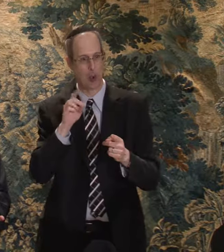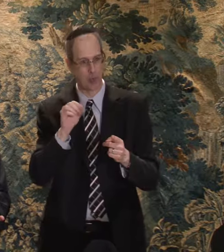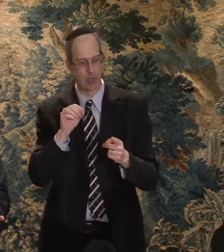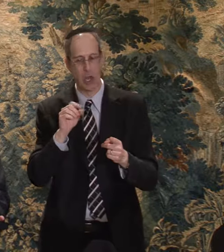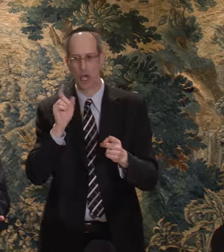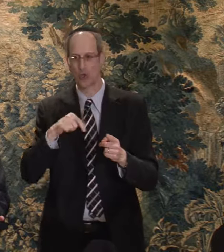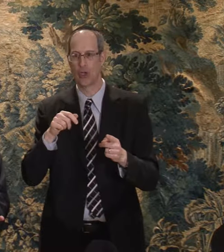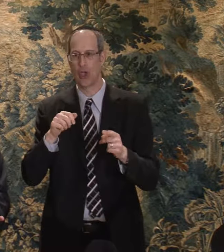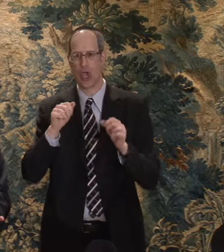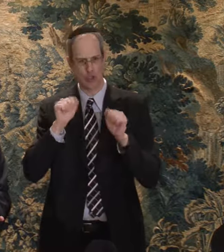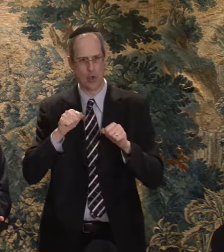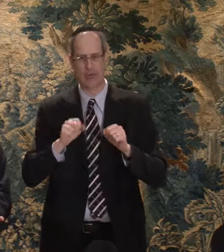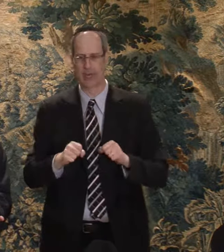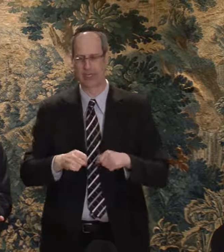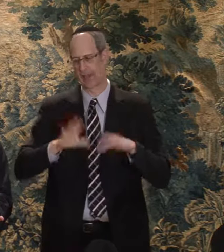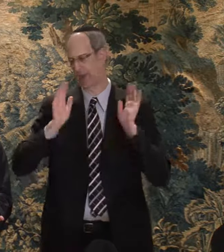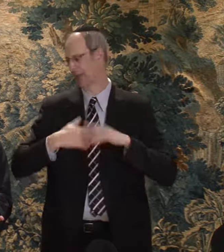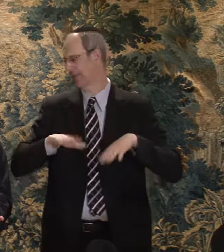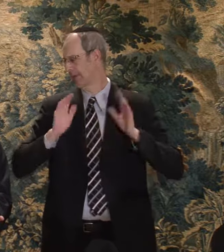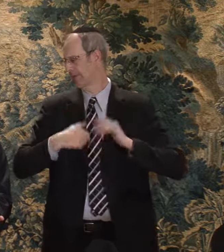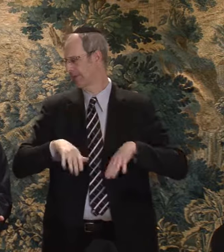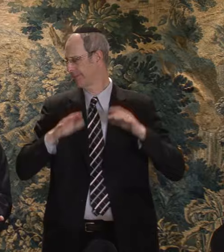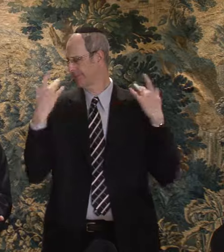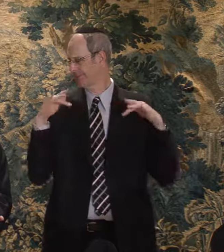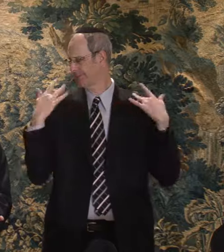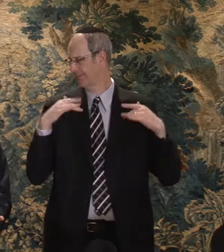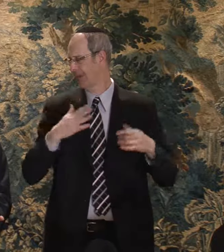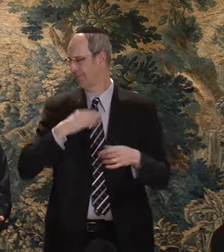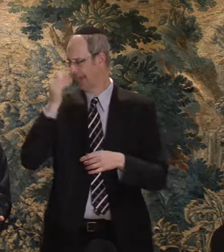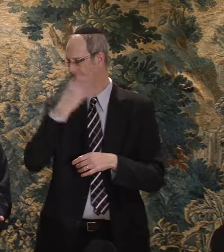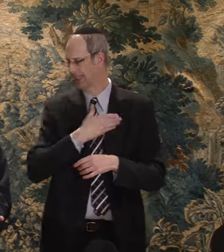times and said listen my son will never be a time with Holcomb